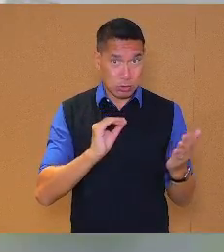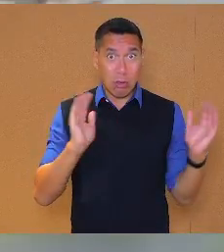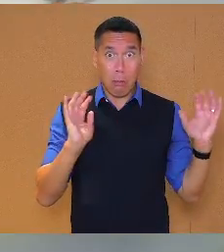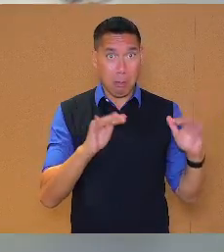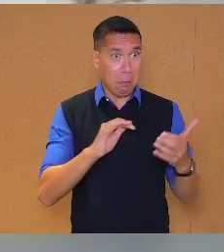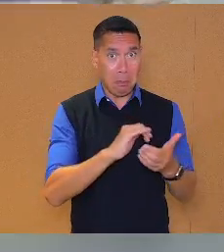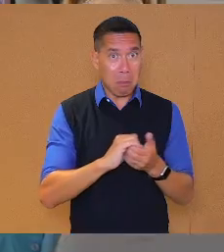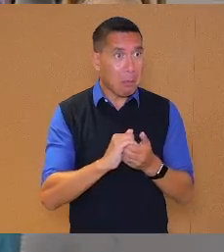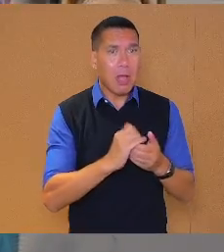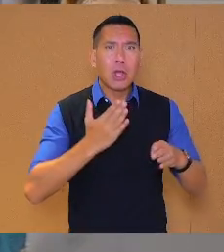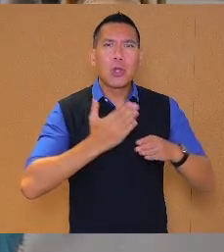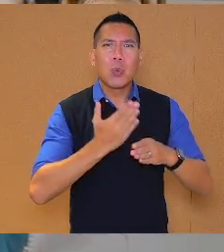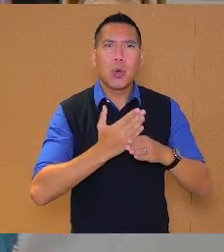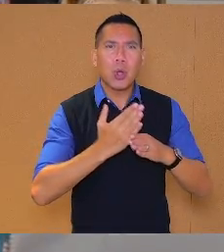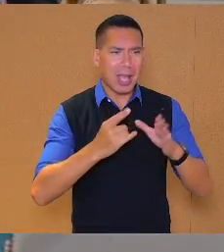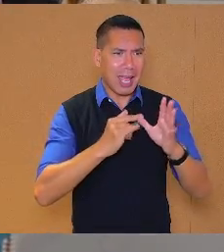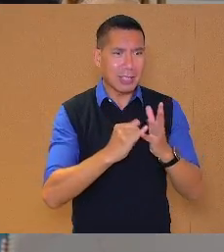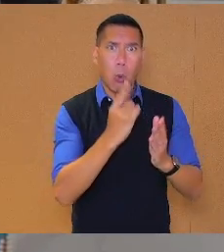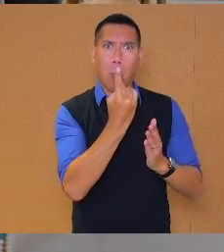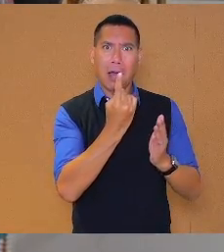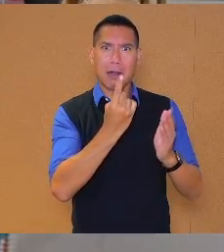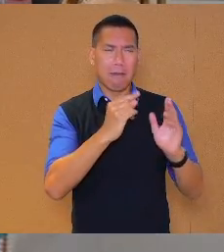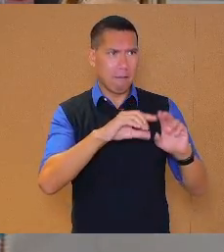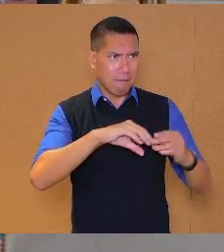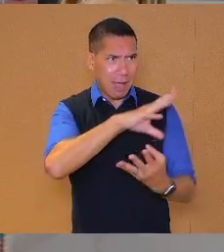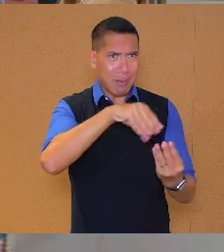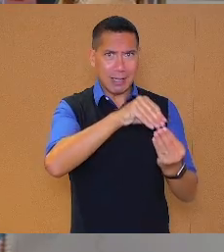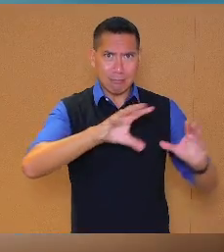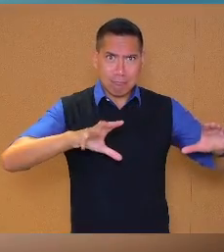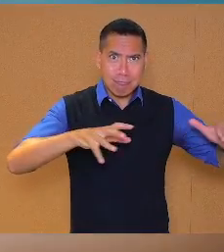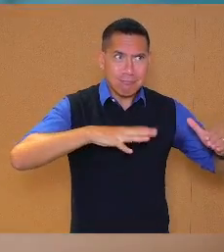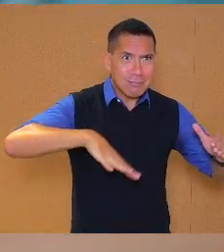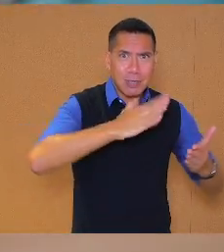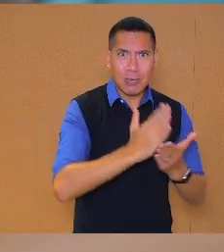basically. And it showed that the